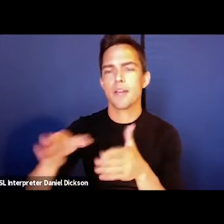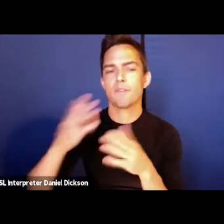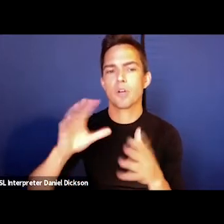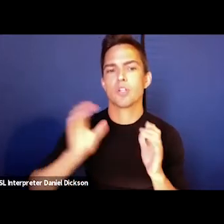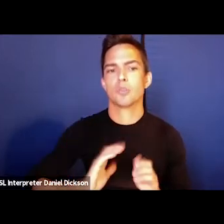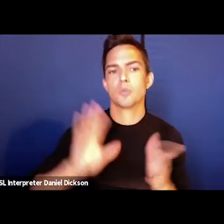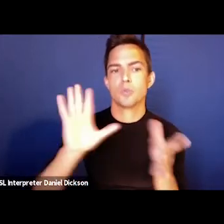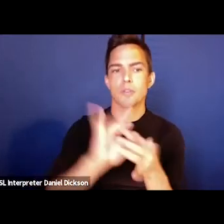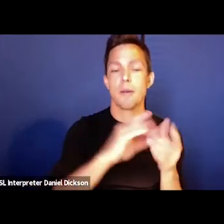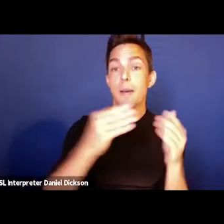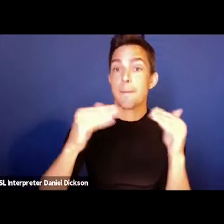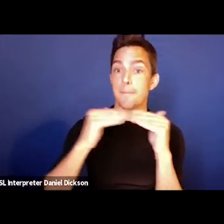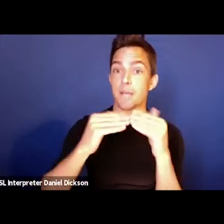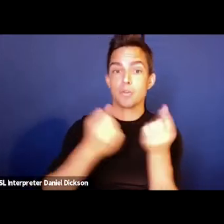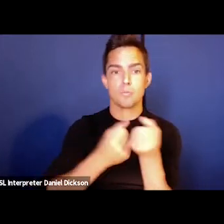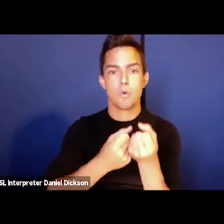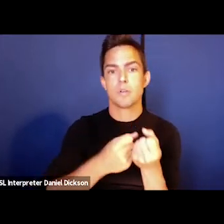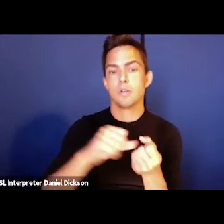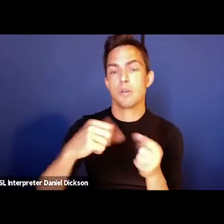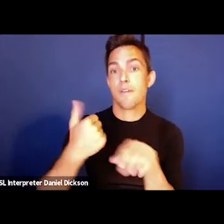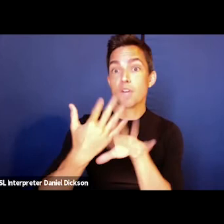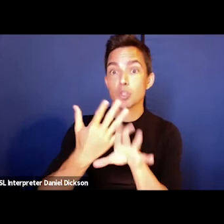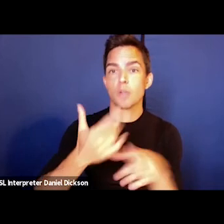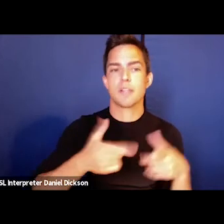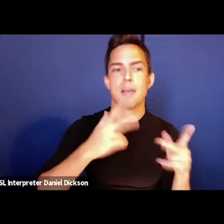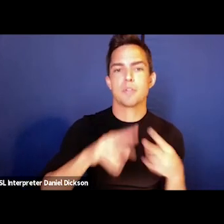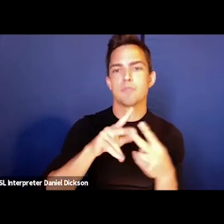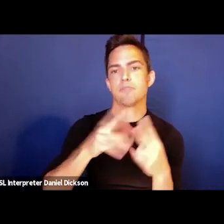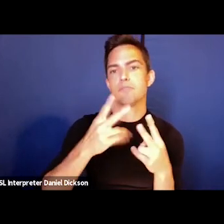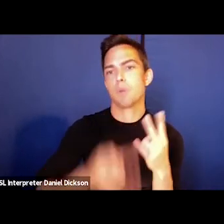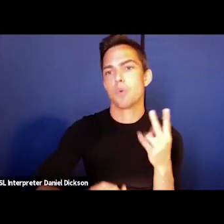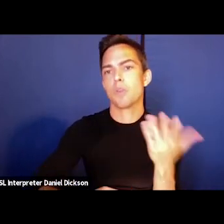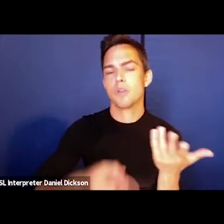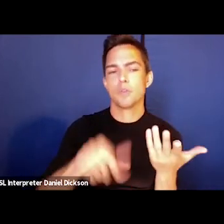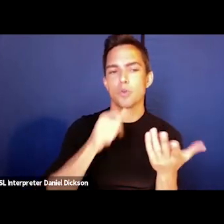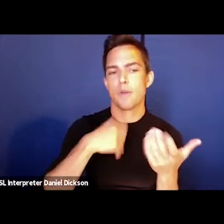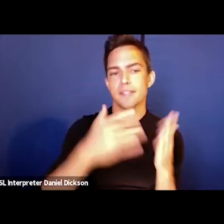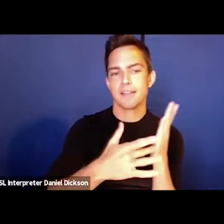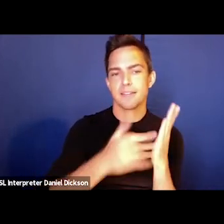support both virtually and in person for those without technology to combat social isolation.